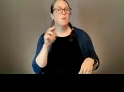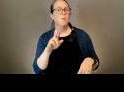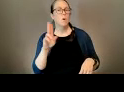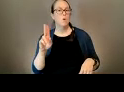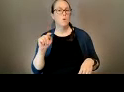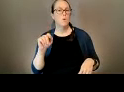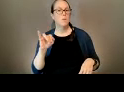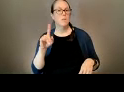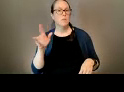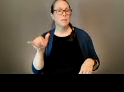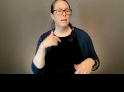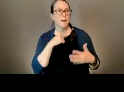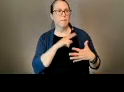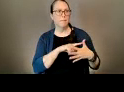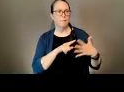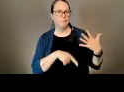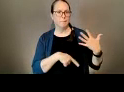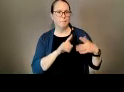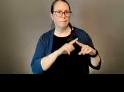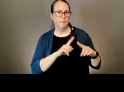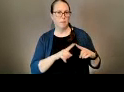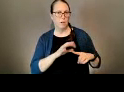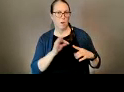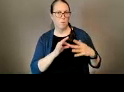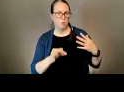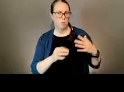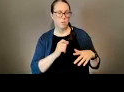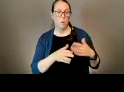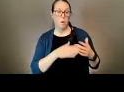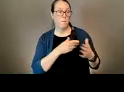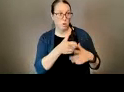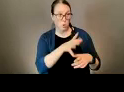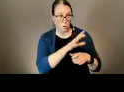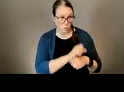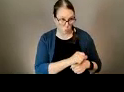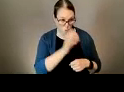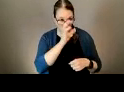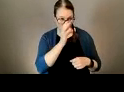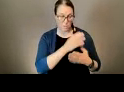All sorts of options. Yeah. So I think however you are used to searching for things on your Mac.